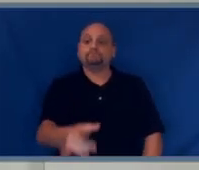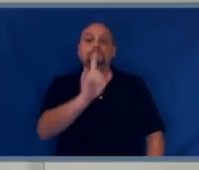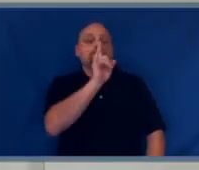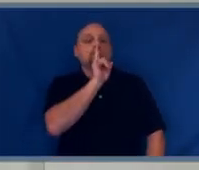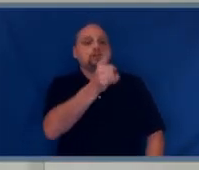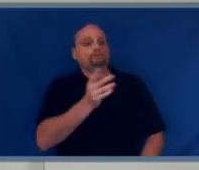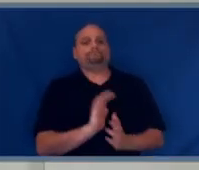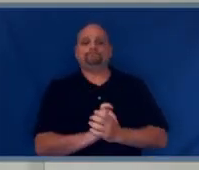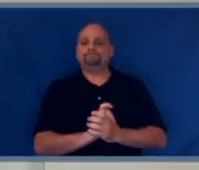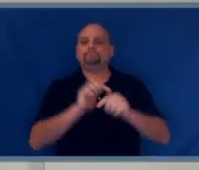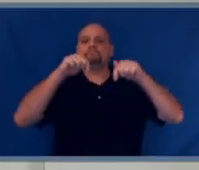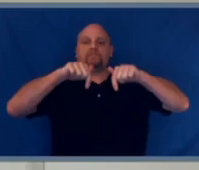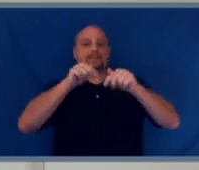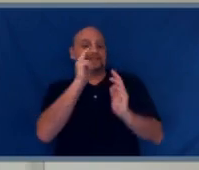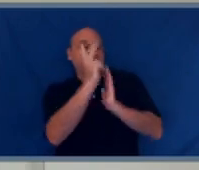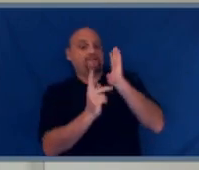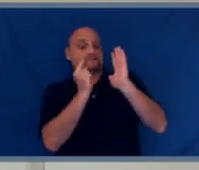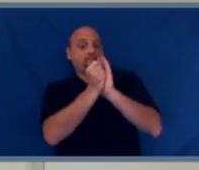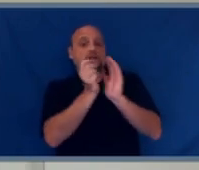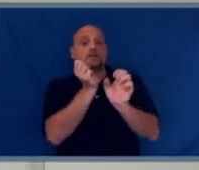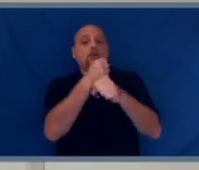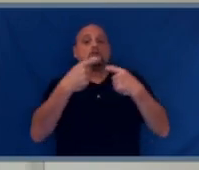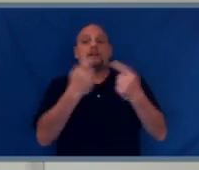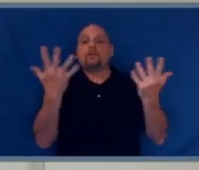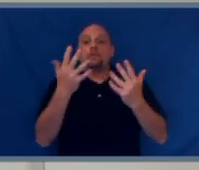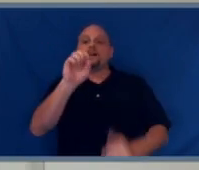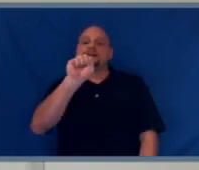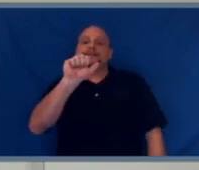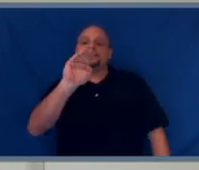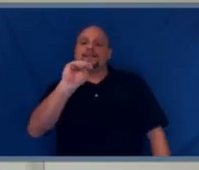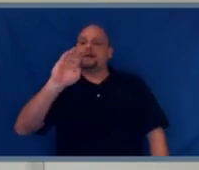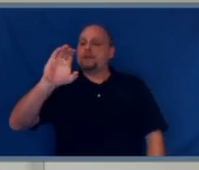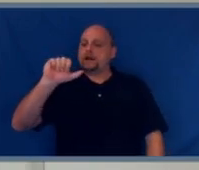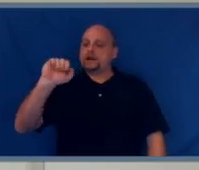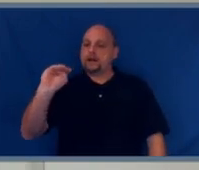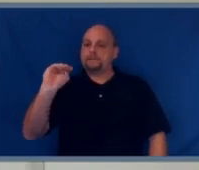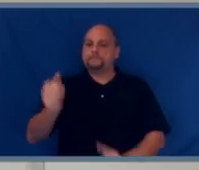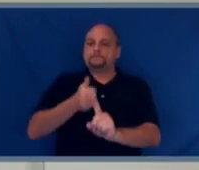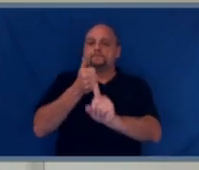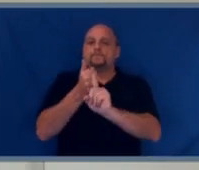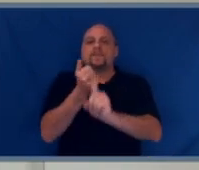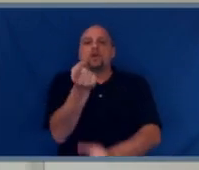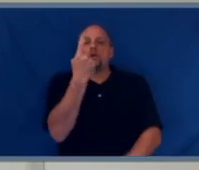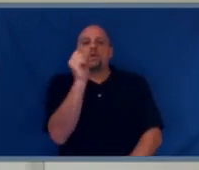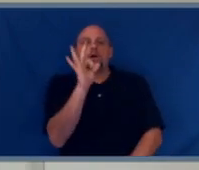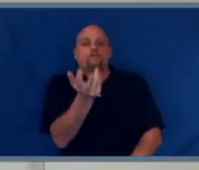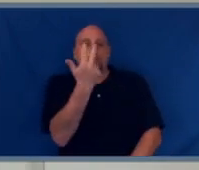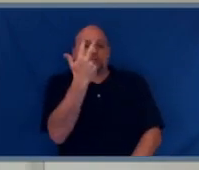SURE, IT WAS A VIDEO FROM SAN CAM, THAT IS ONE OF THREE